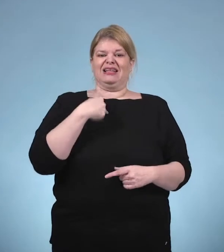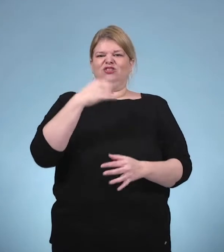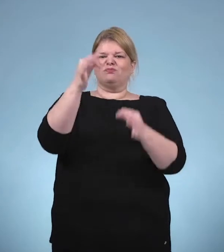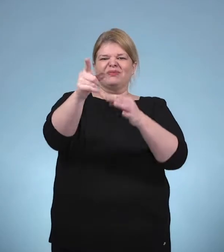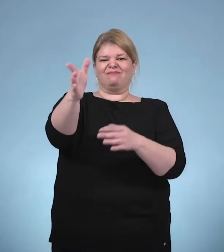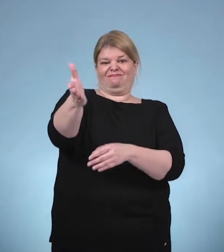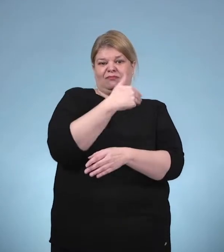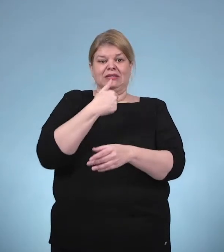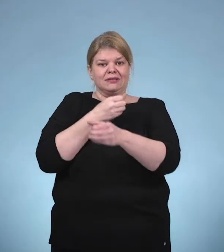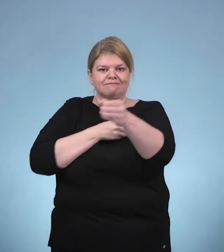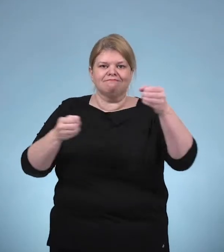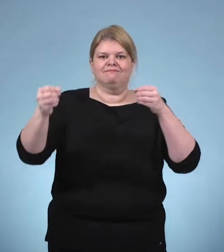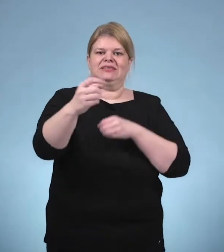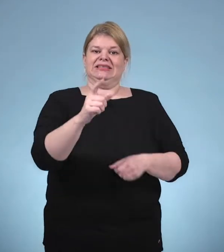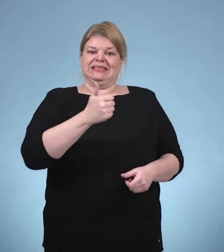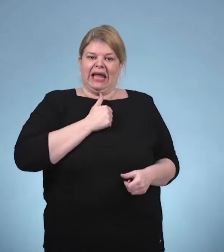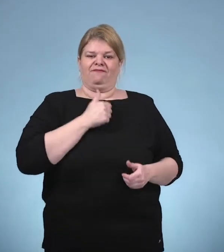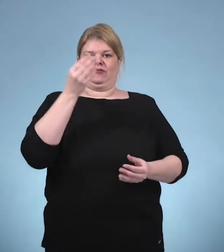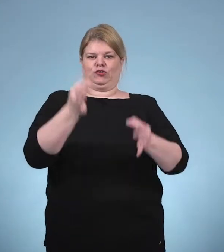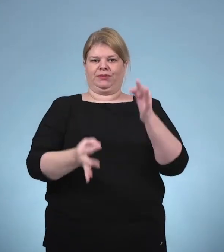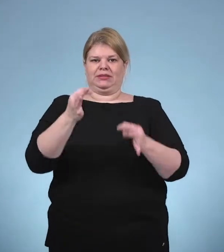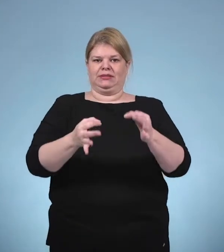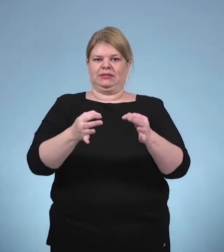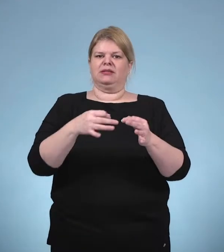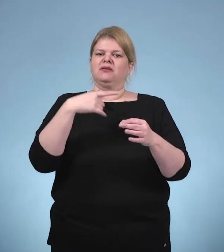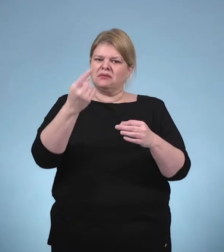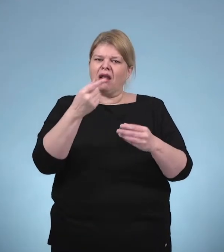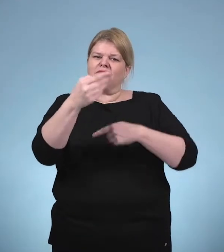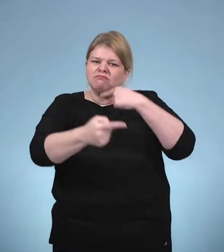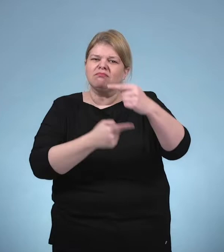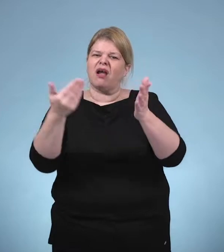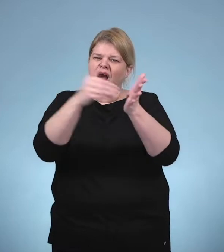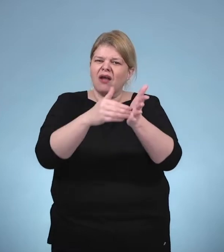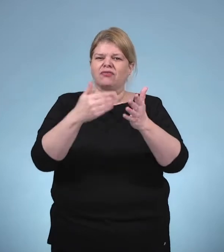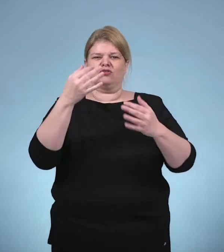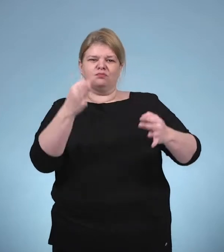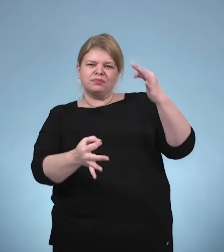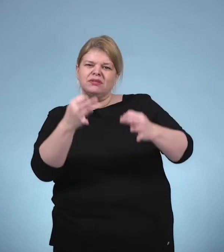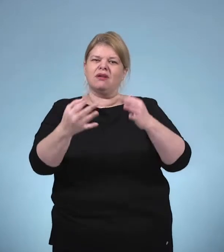The scene freezes and they choose a role in the scene and replace the actor. The scene continues, and the new actor